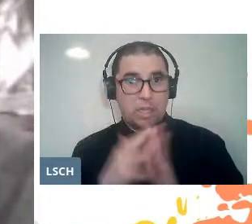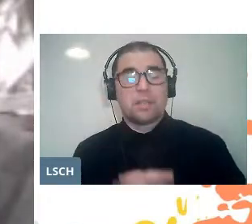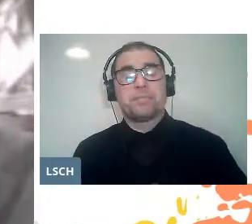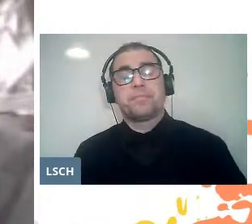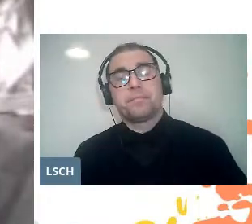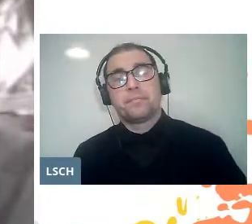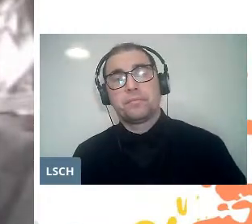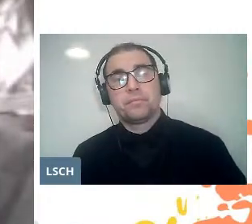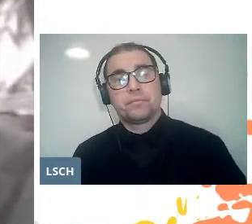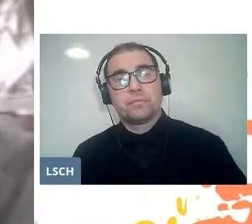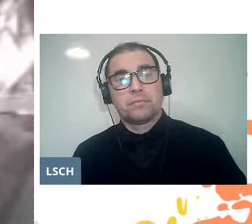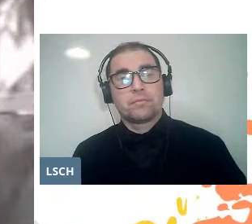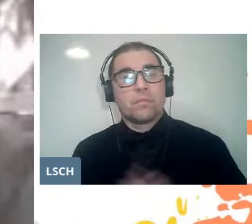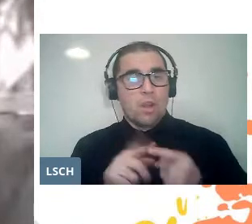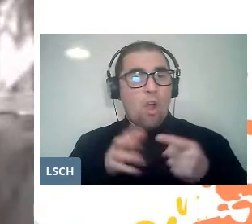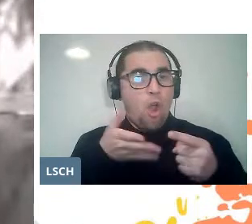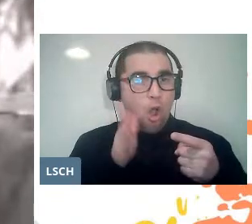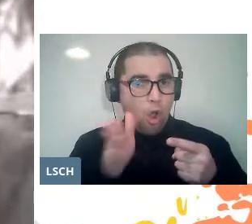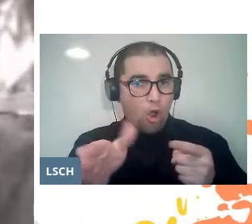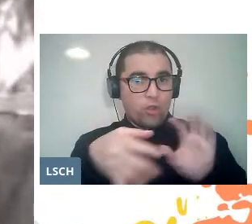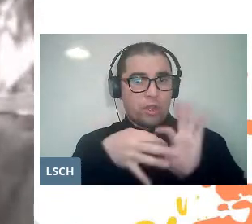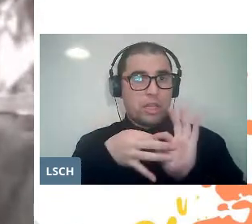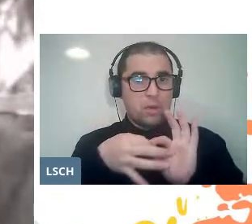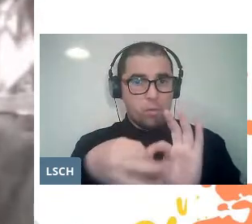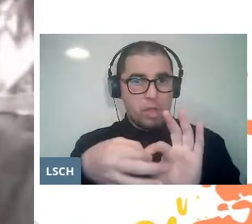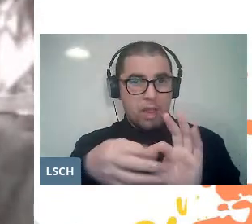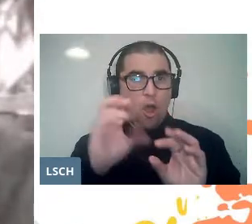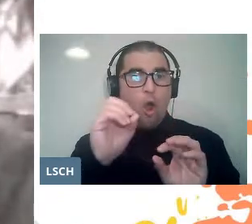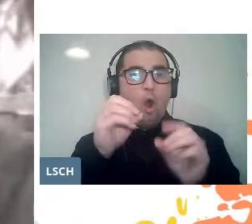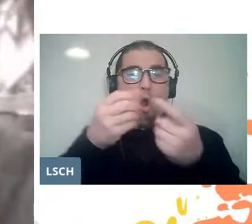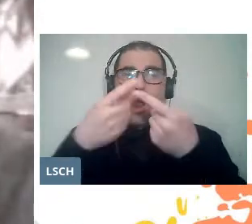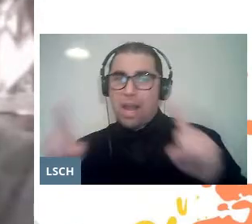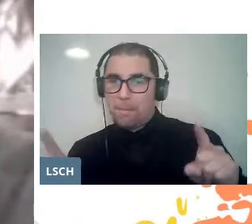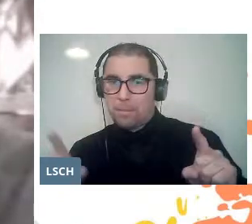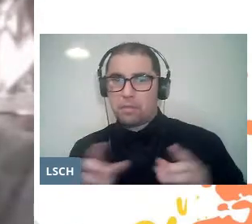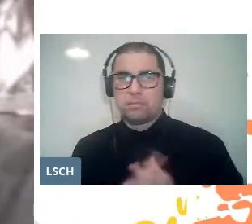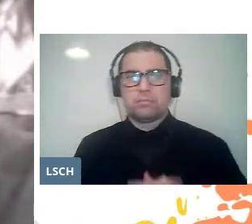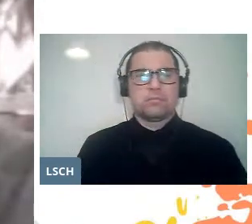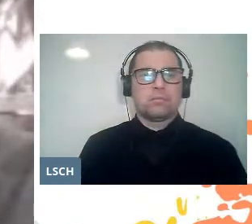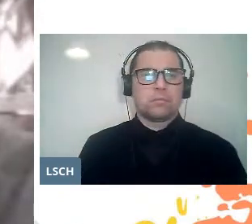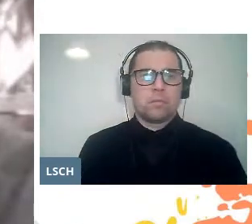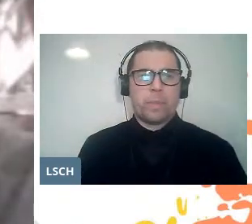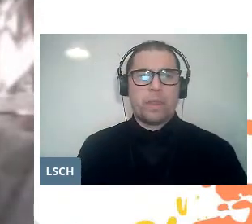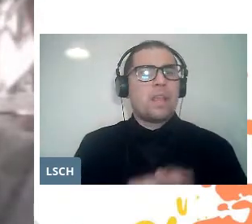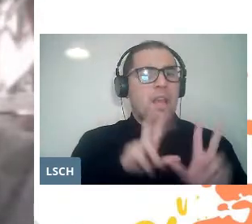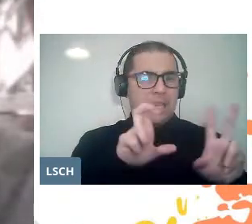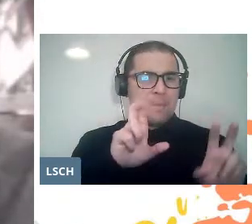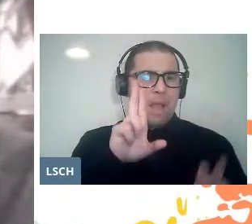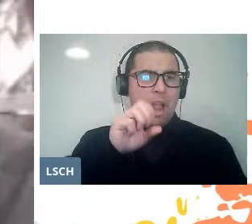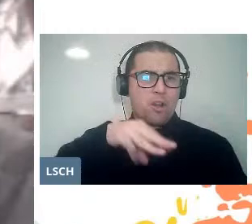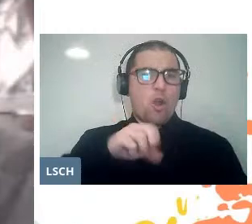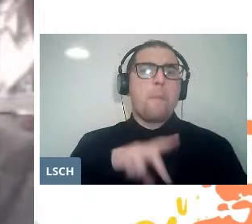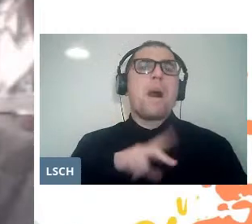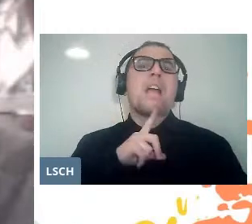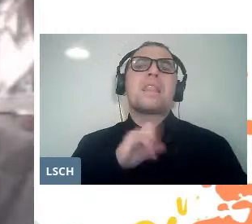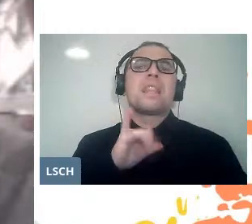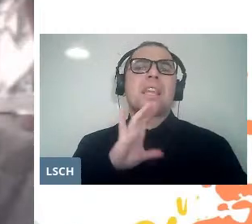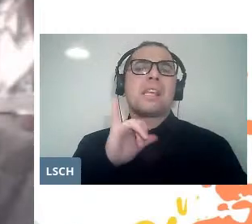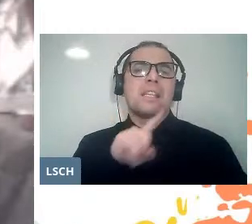continuity or change. In the specific case of romanticism there was continuity and change,